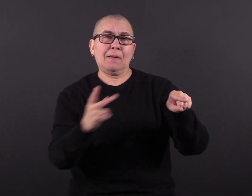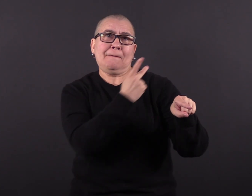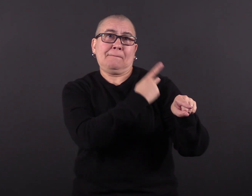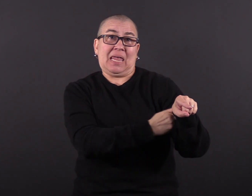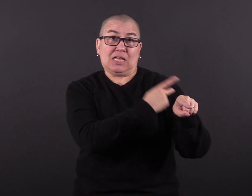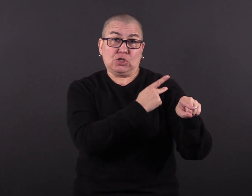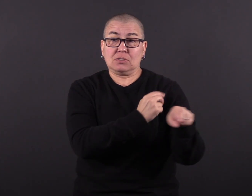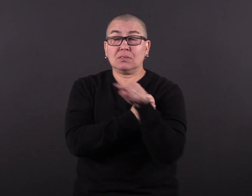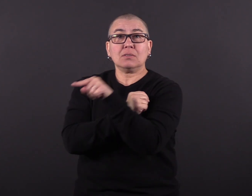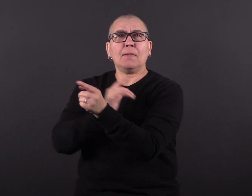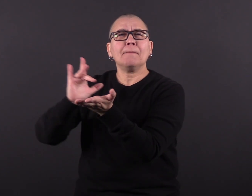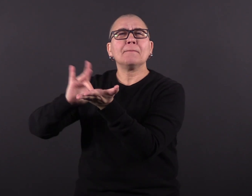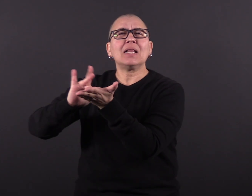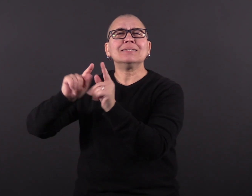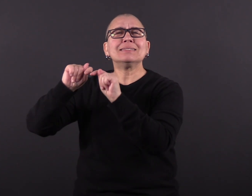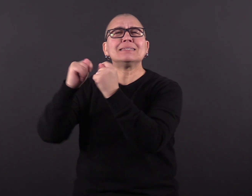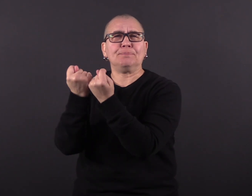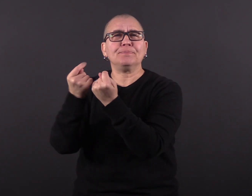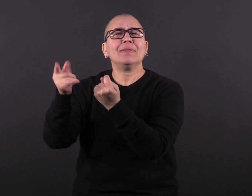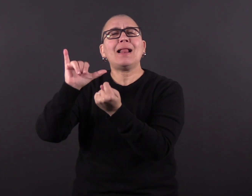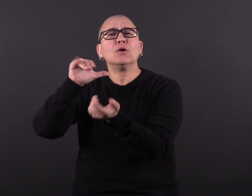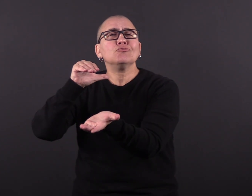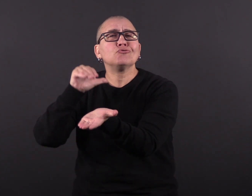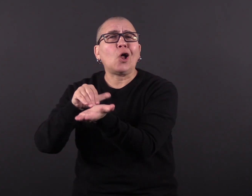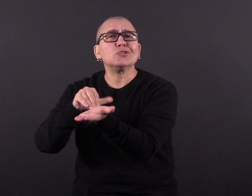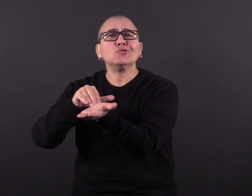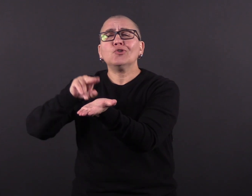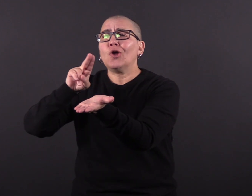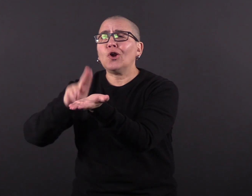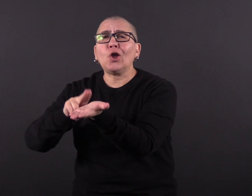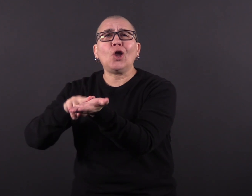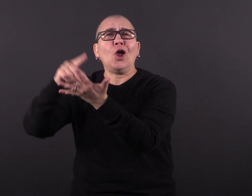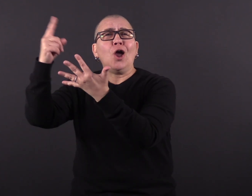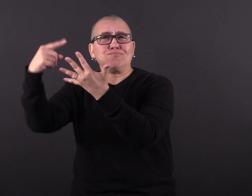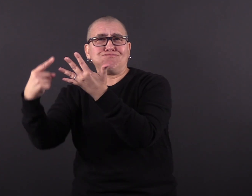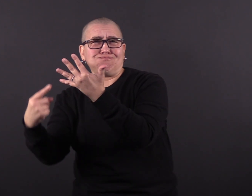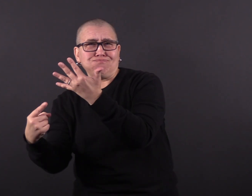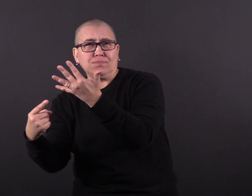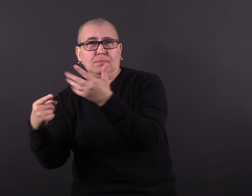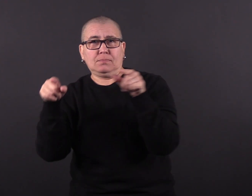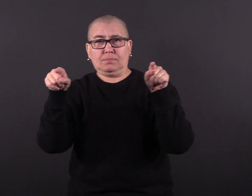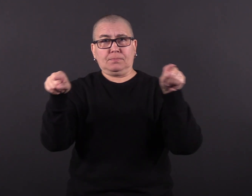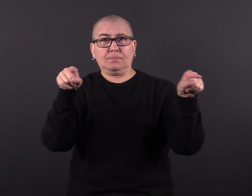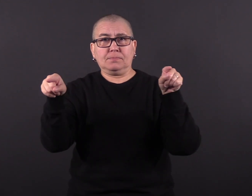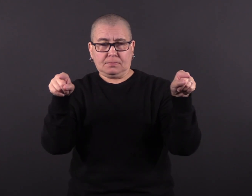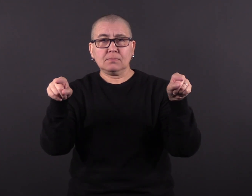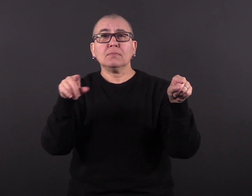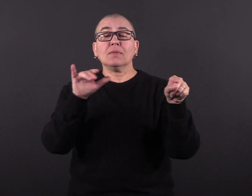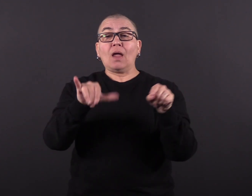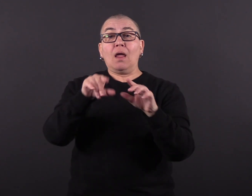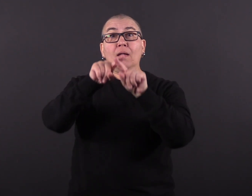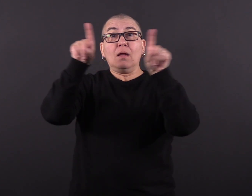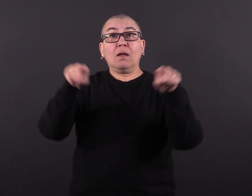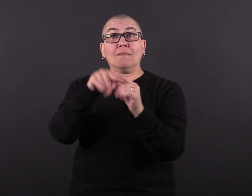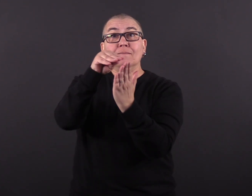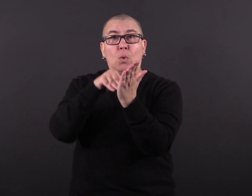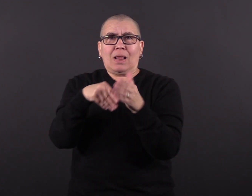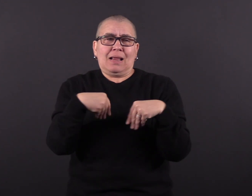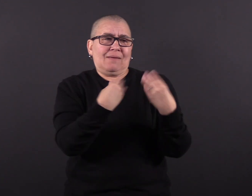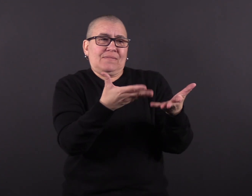nurse, physician, etc.) and the patient.